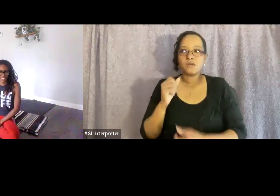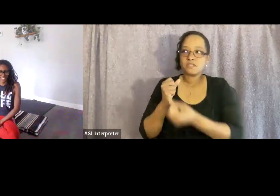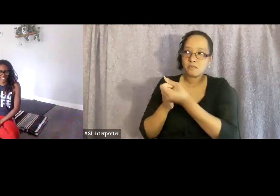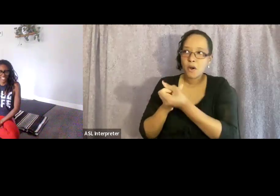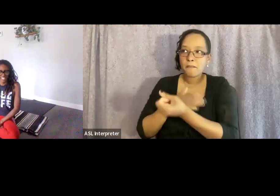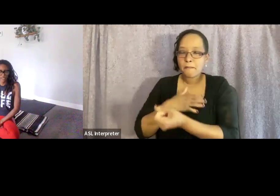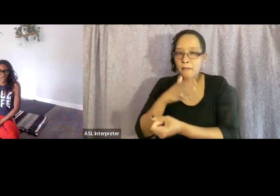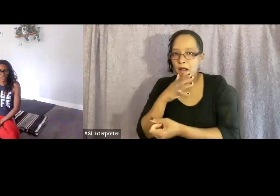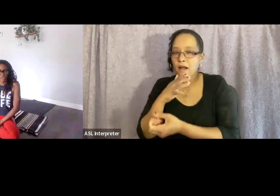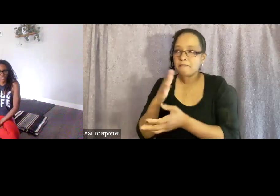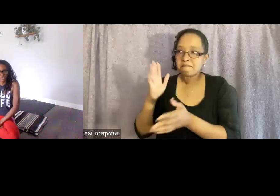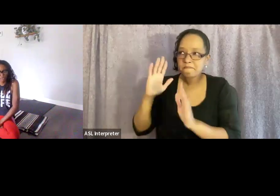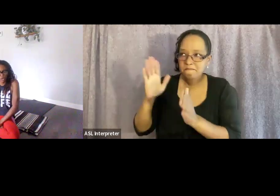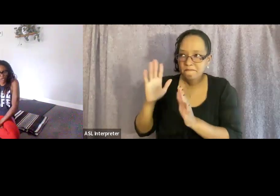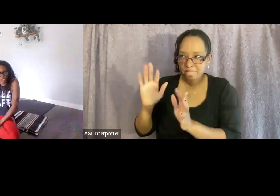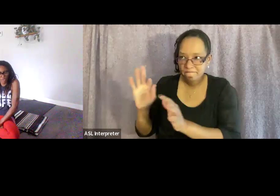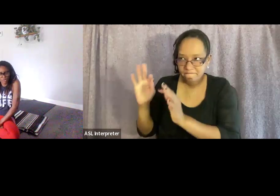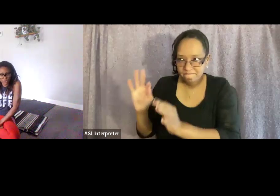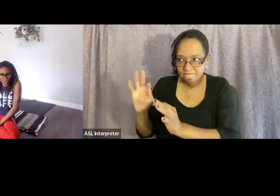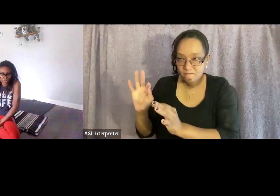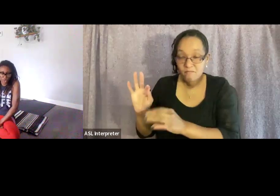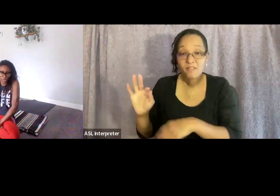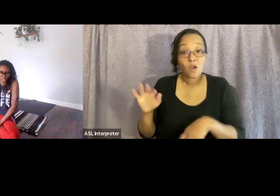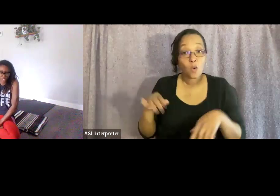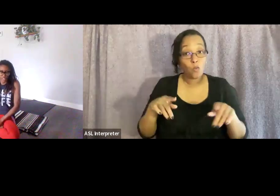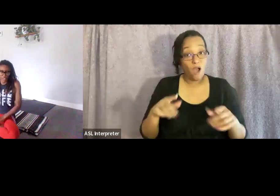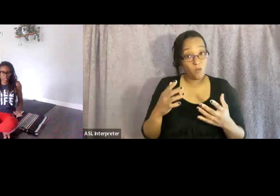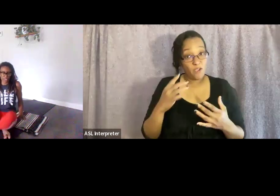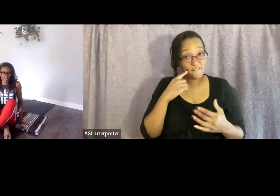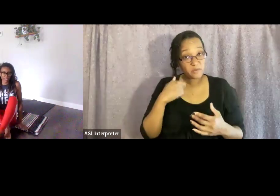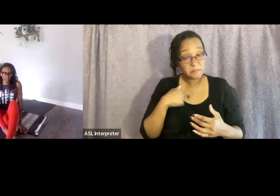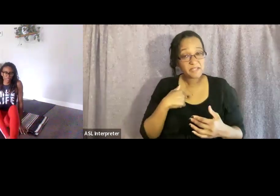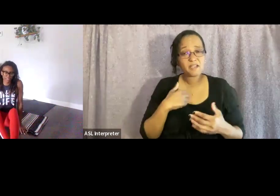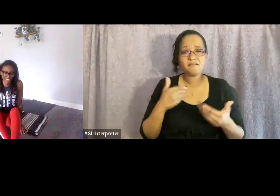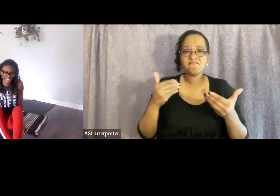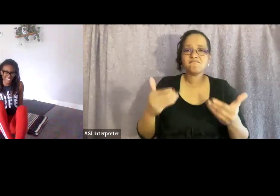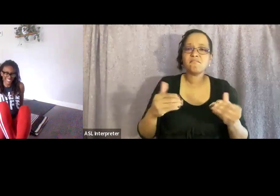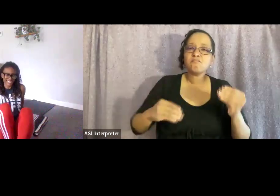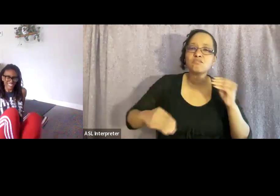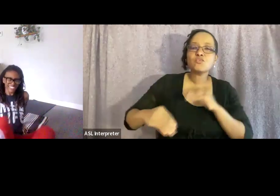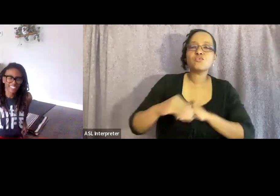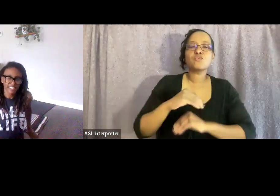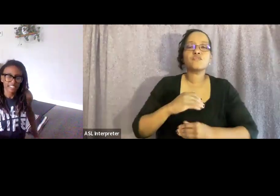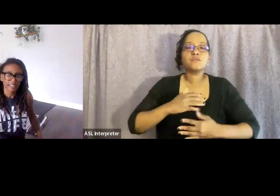And feel free in this moment to move or breathe in a way that resonates.